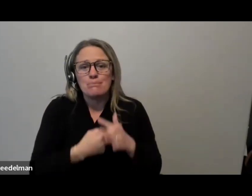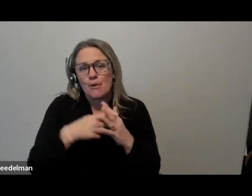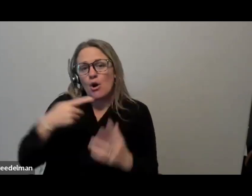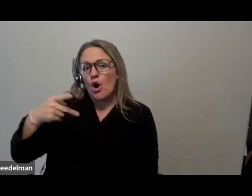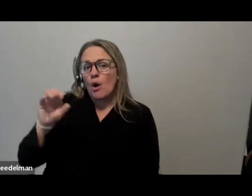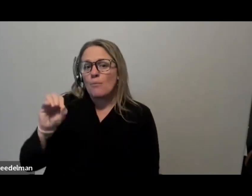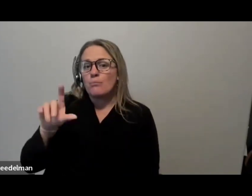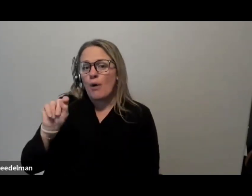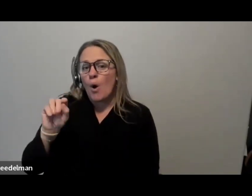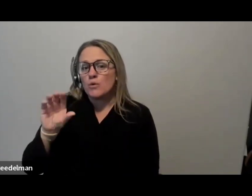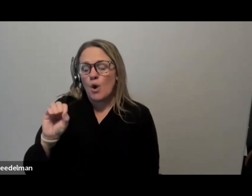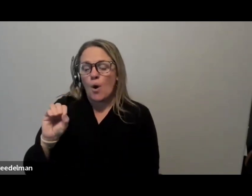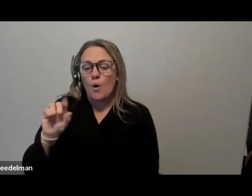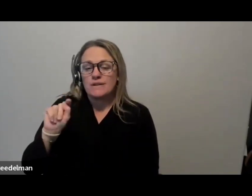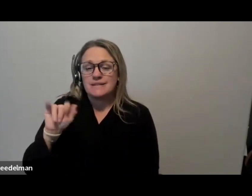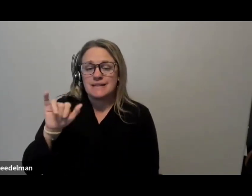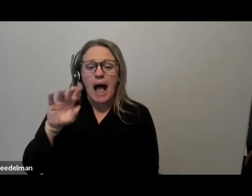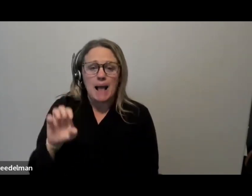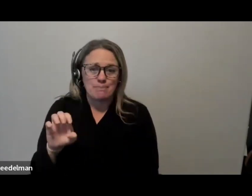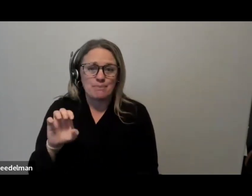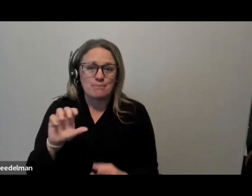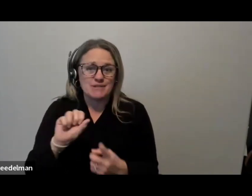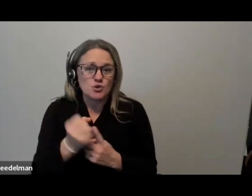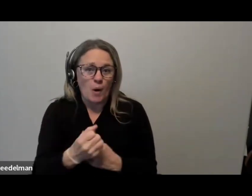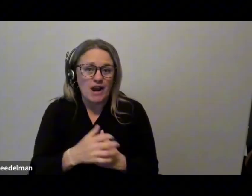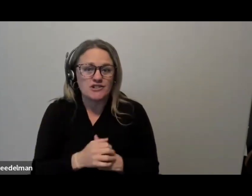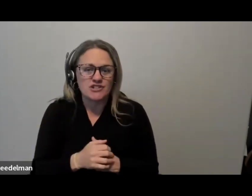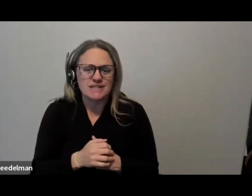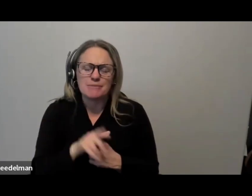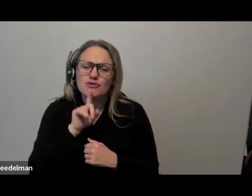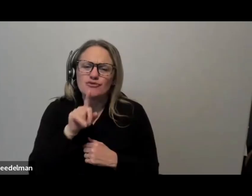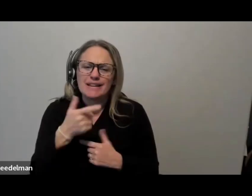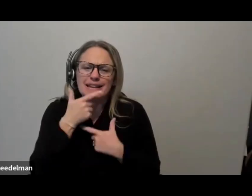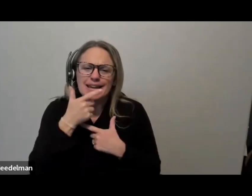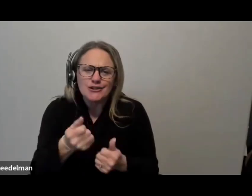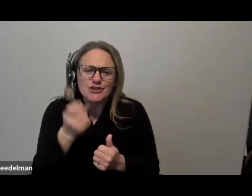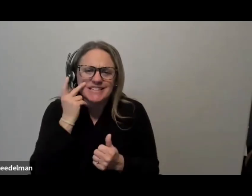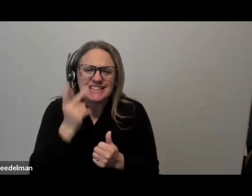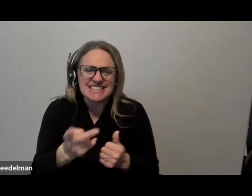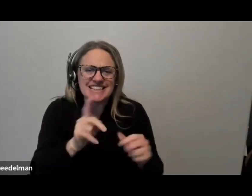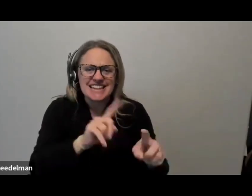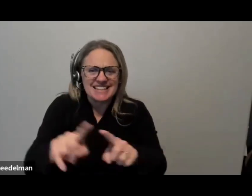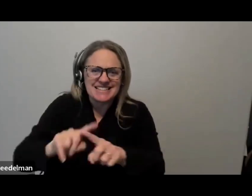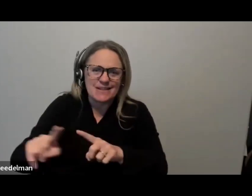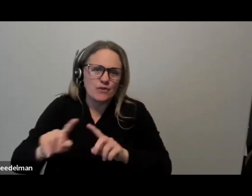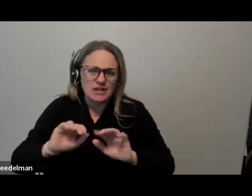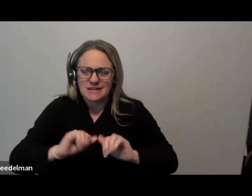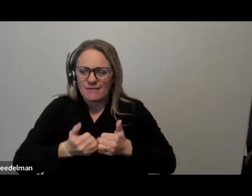But it's been really interesting to see how different people champion accessibility in their, even in their language, right?